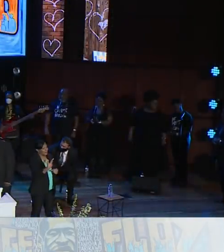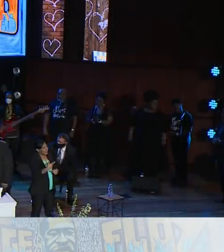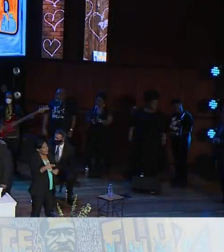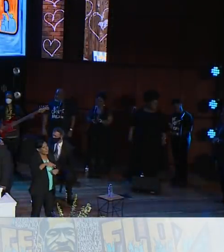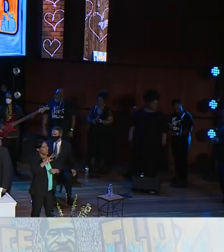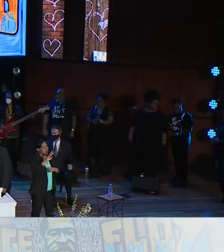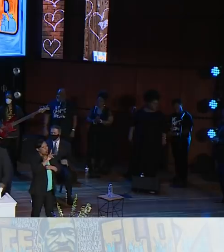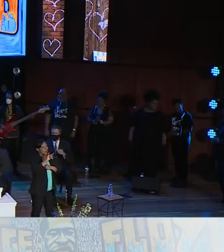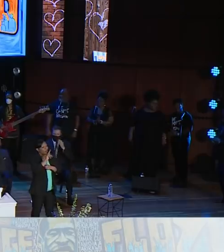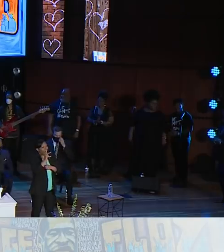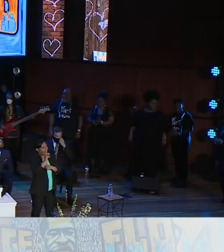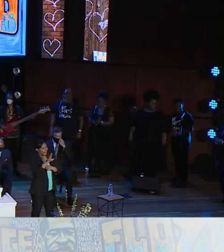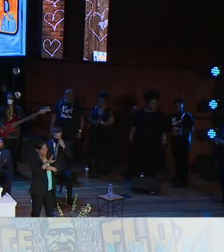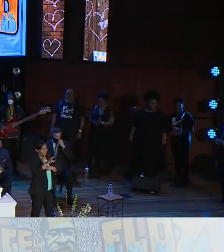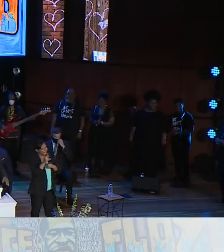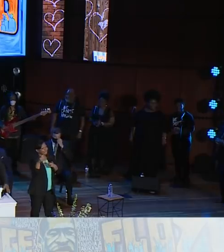ALL. LET US HEAR A SELECTION FROM OUR BROTHER.